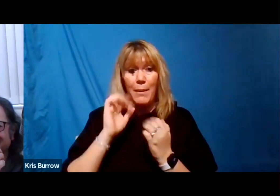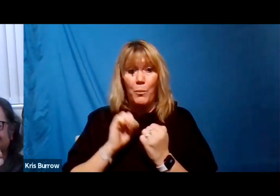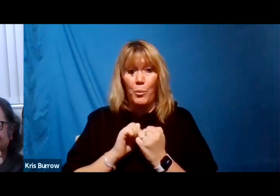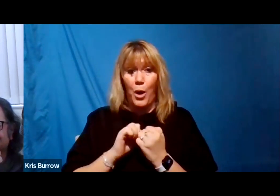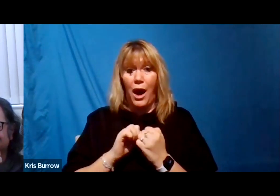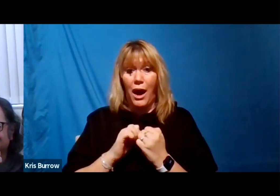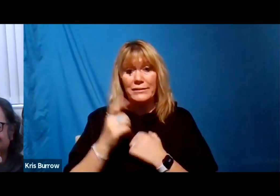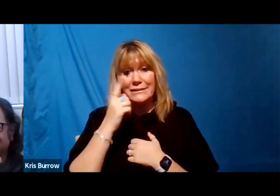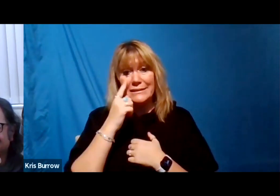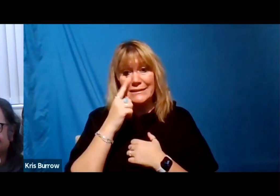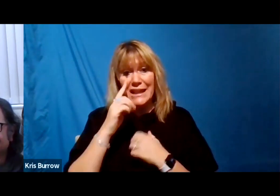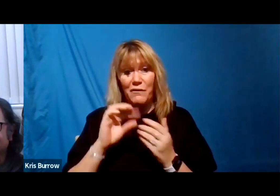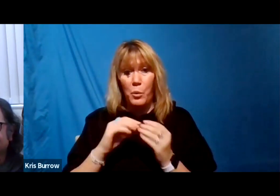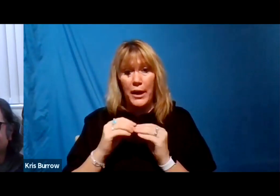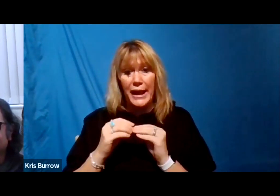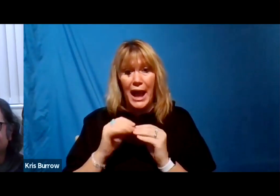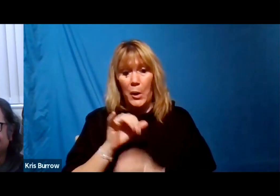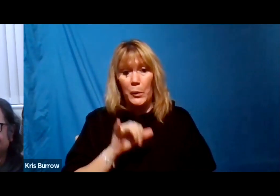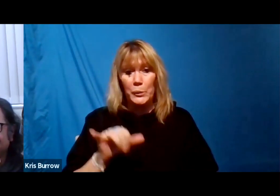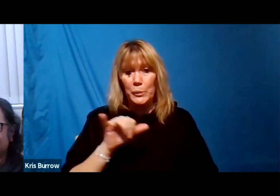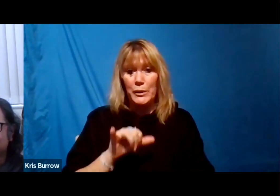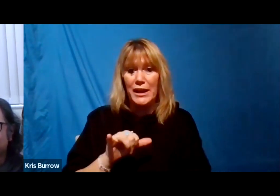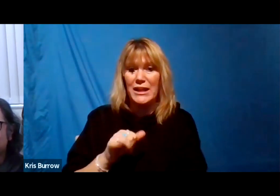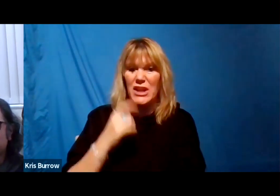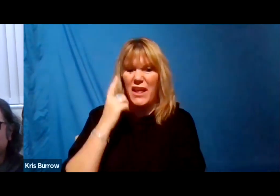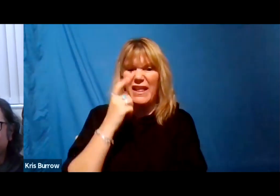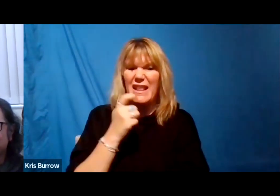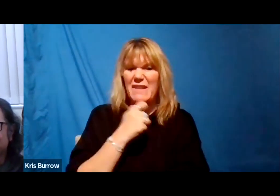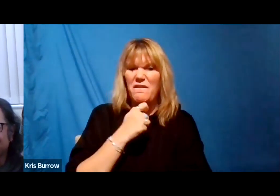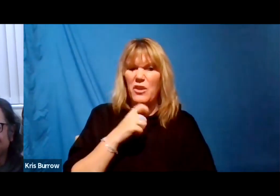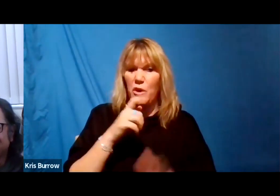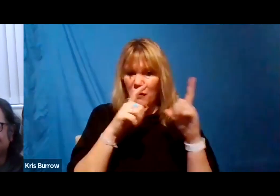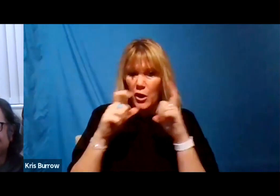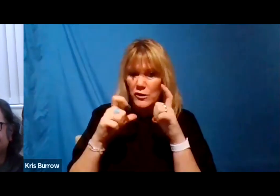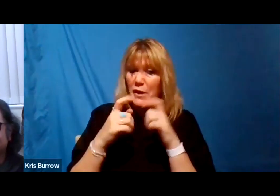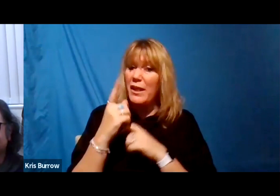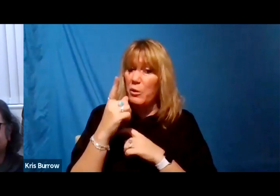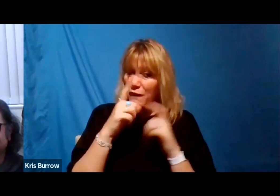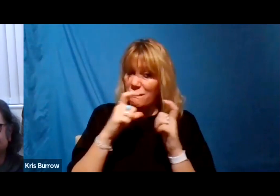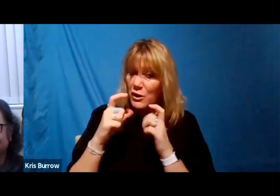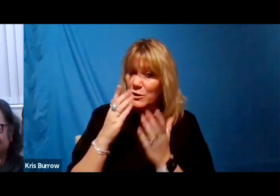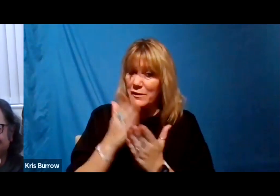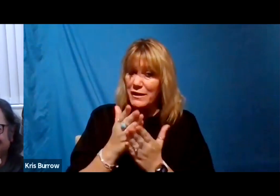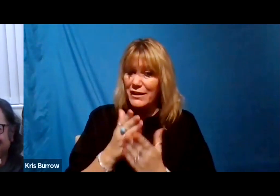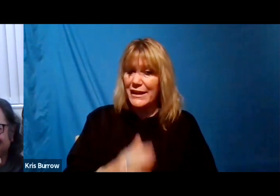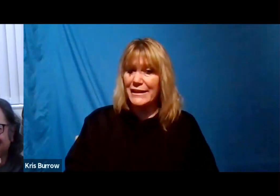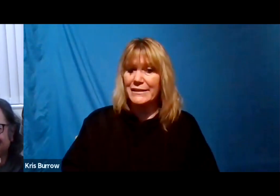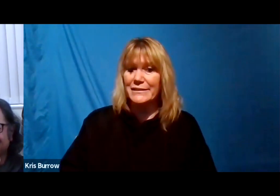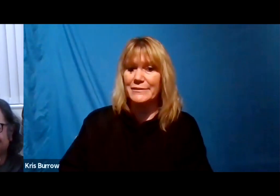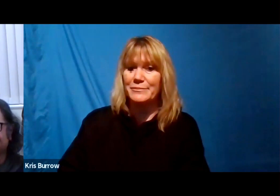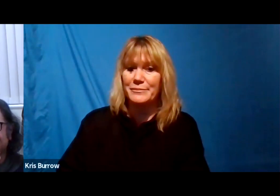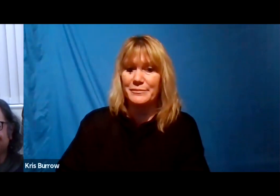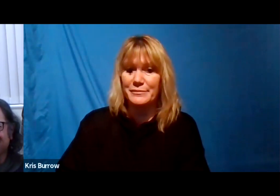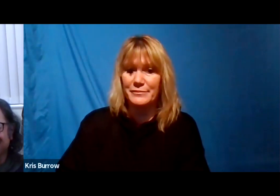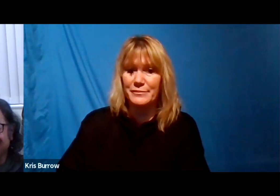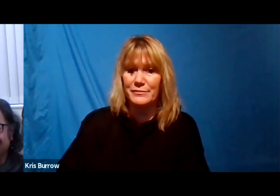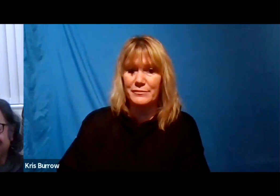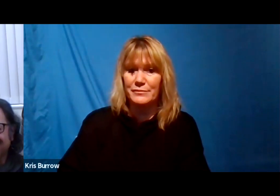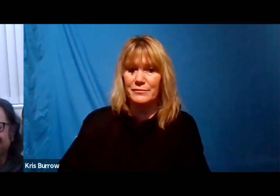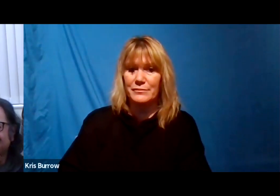it together is greater than the whole we gotta strike out we gotta strike strong we gotta strive